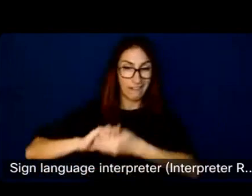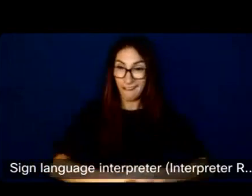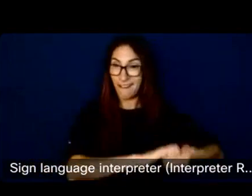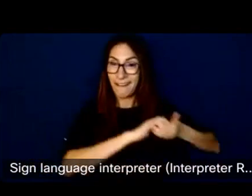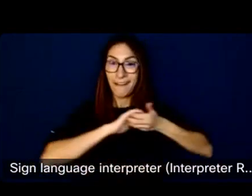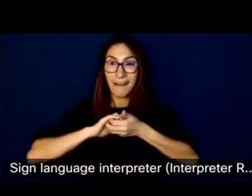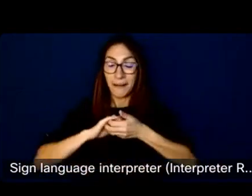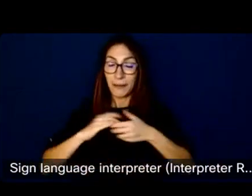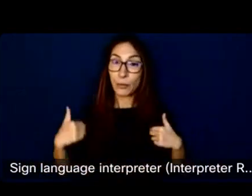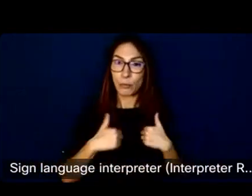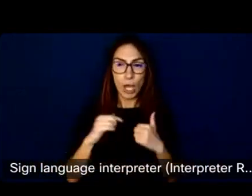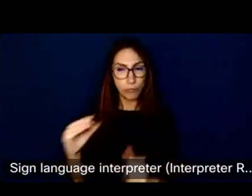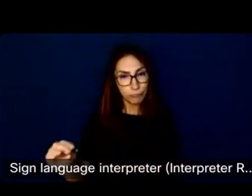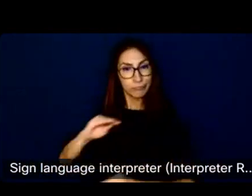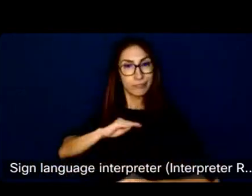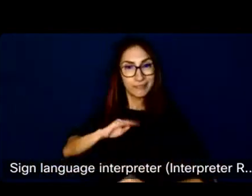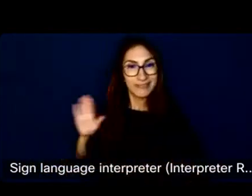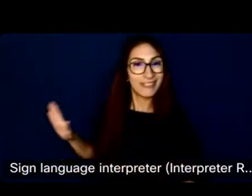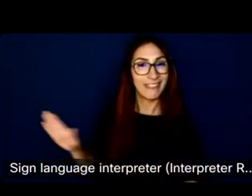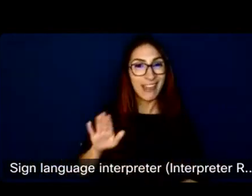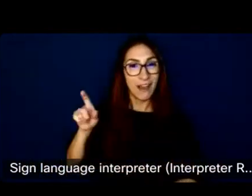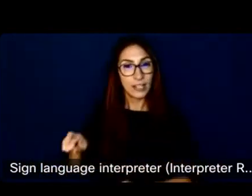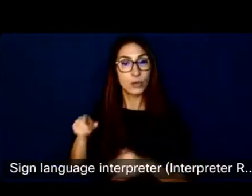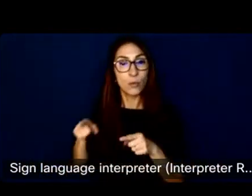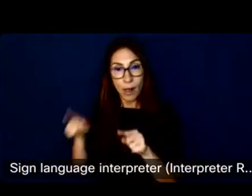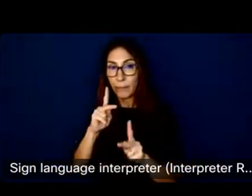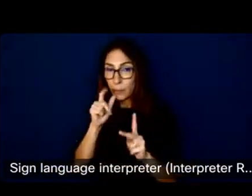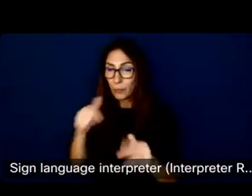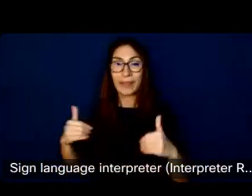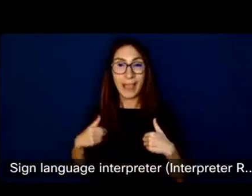meeting the needs as people age with HIV. And you know, I'm